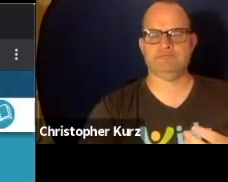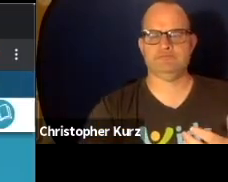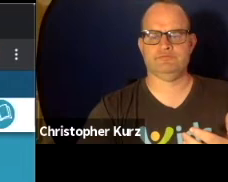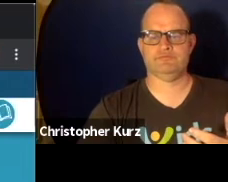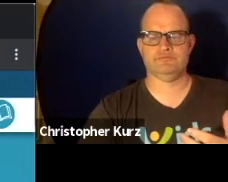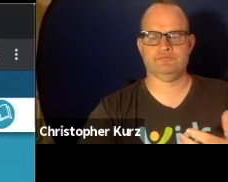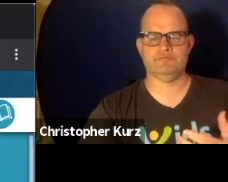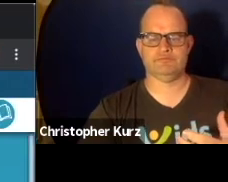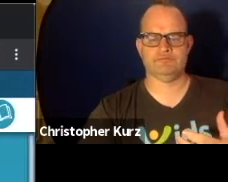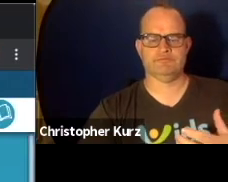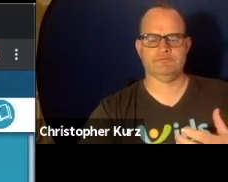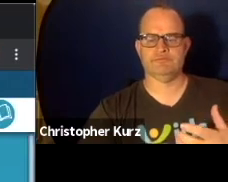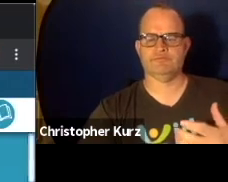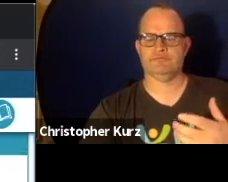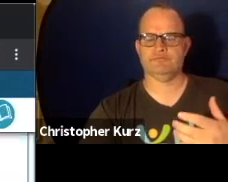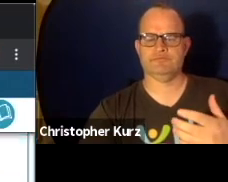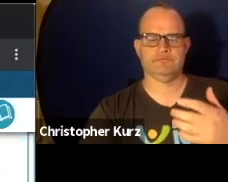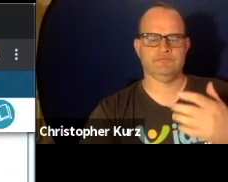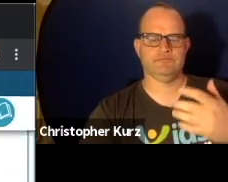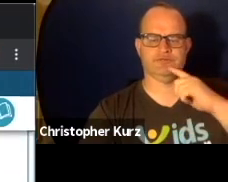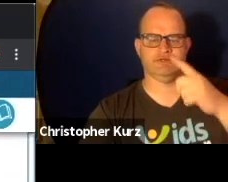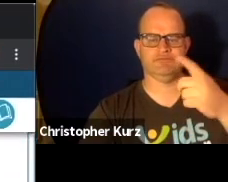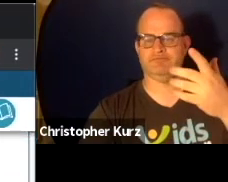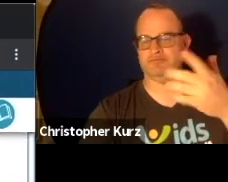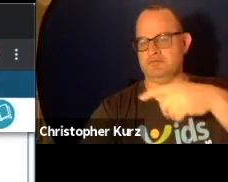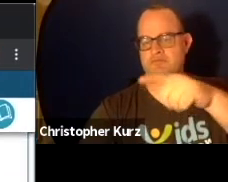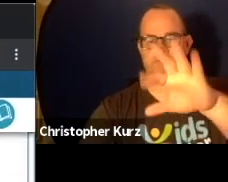Now let's talk about the game editor.